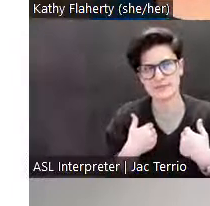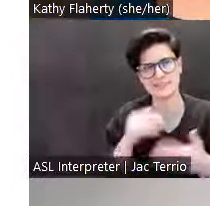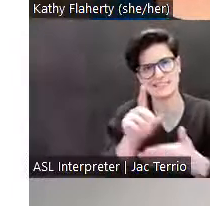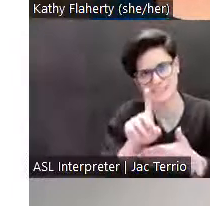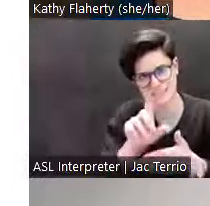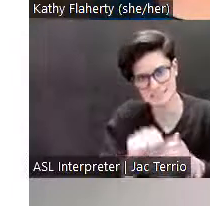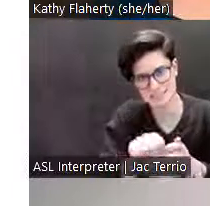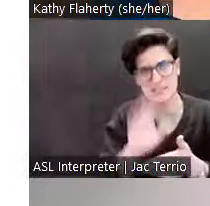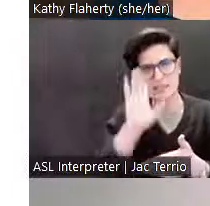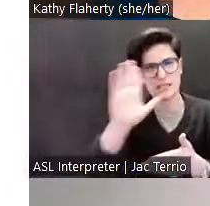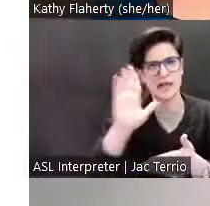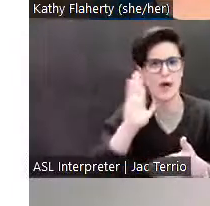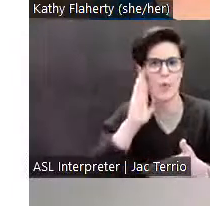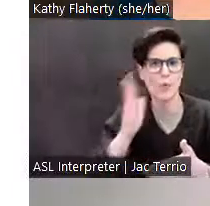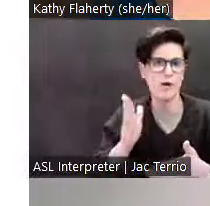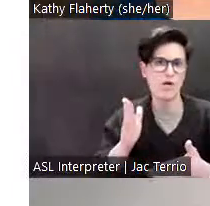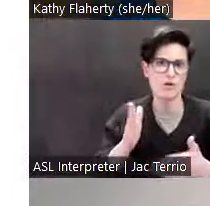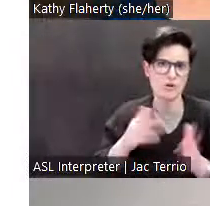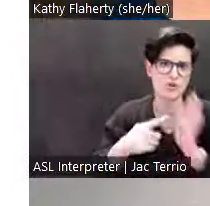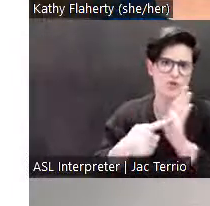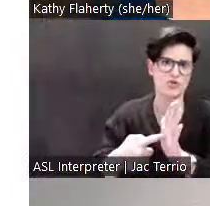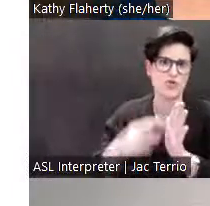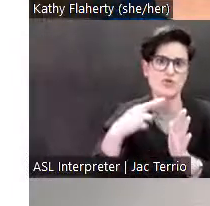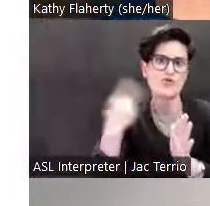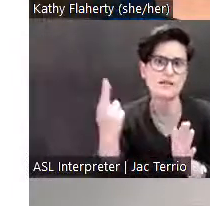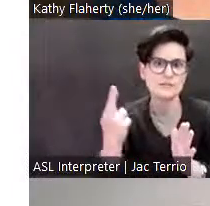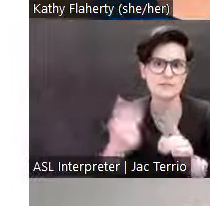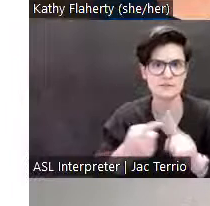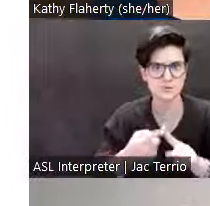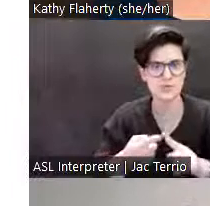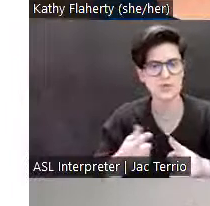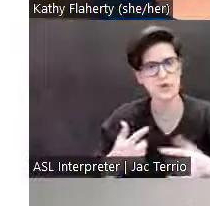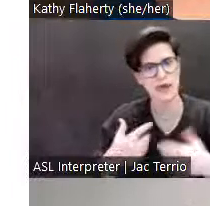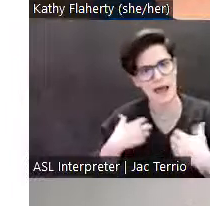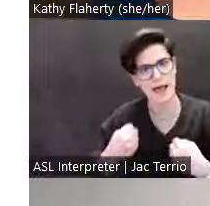risk of substantial harm to the health and safety of the of themselves, or to others